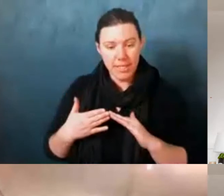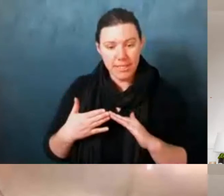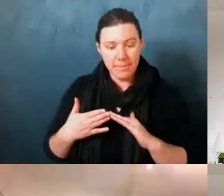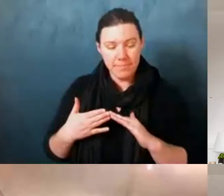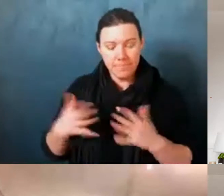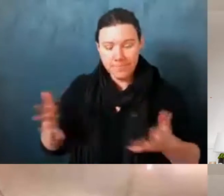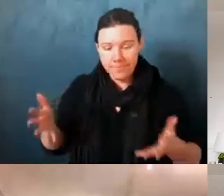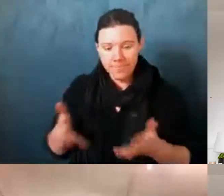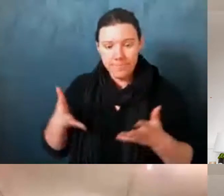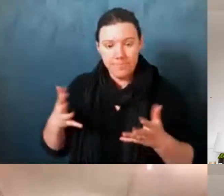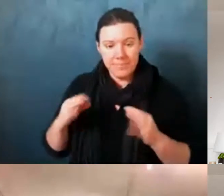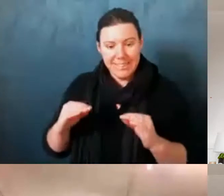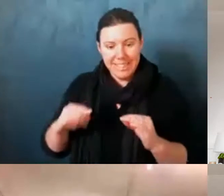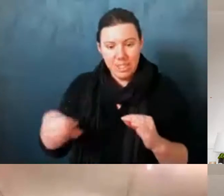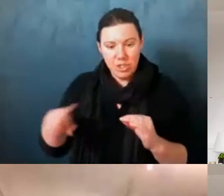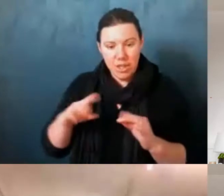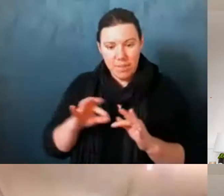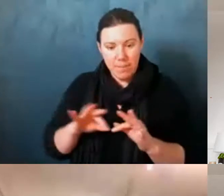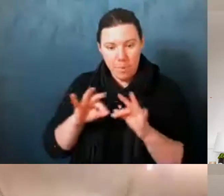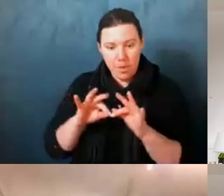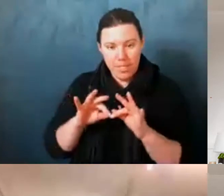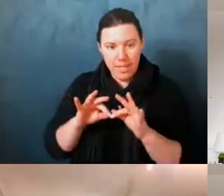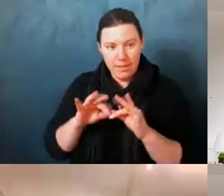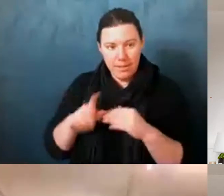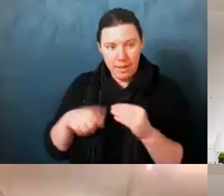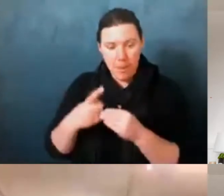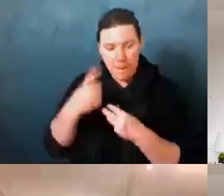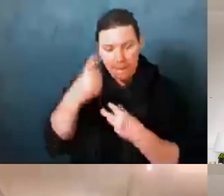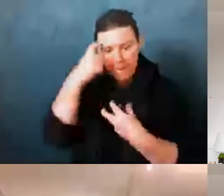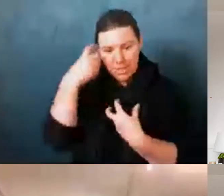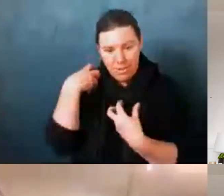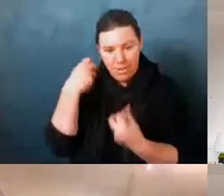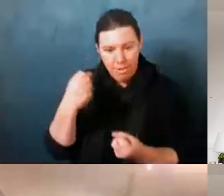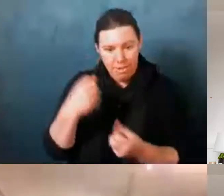The only way that we're gonna, you know, combat this, the racism and discrimination,